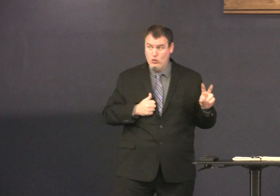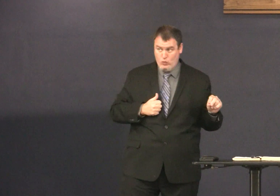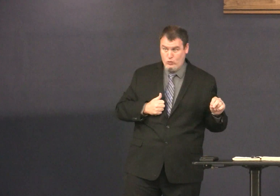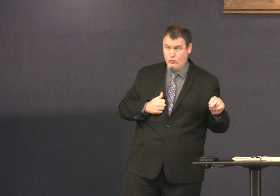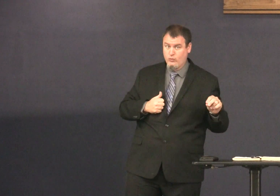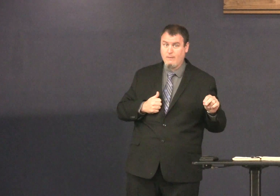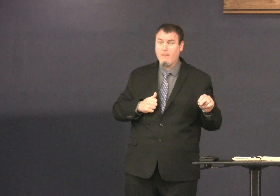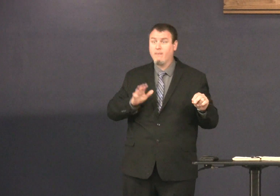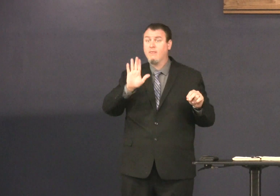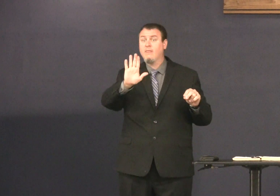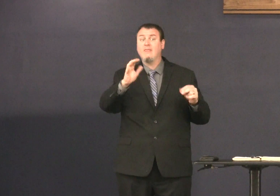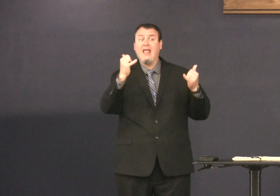they were not the king soldiers nope